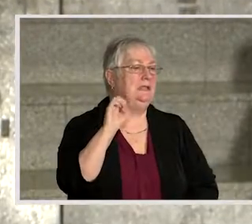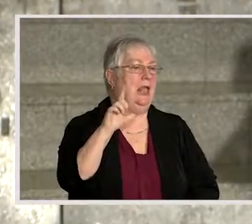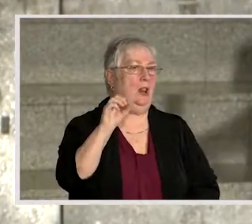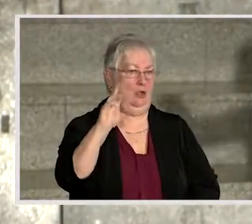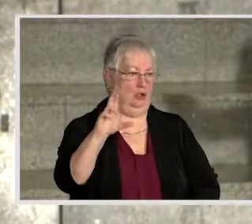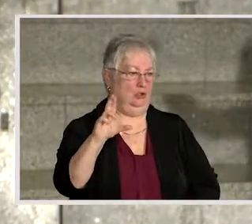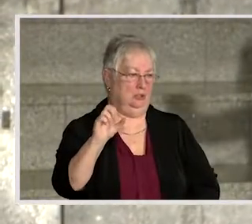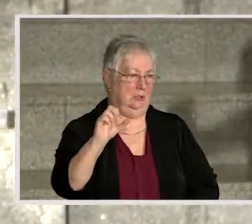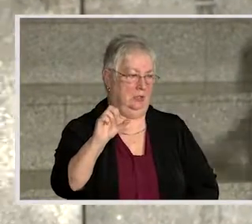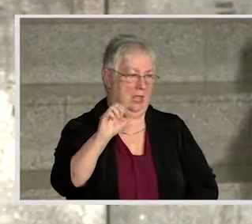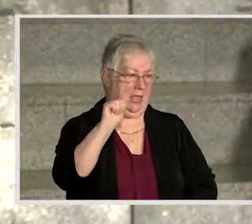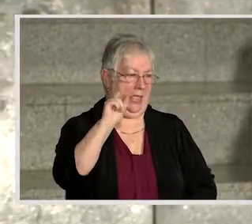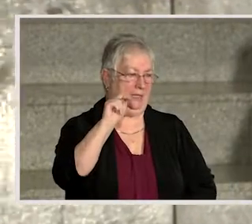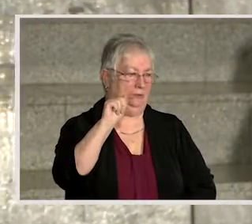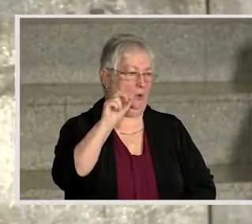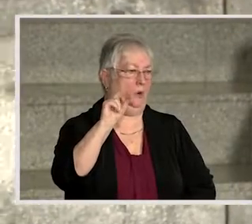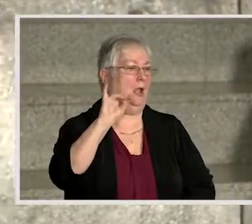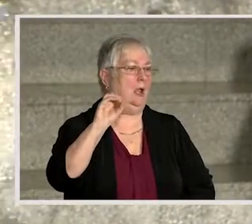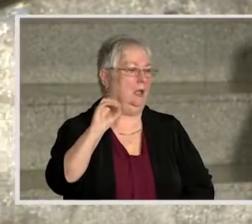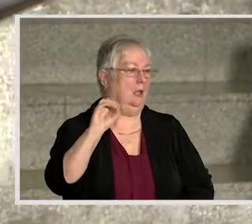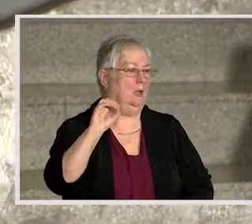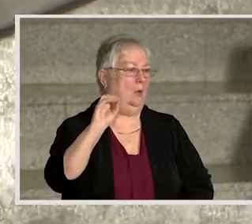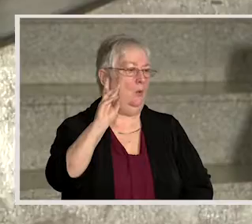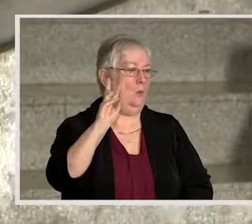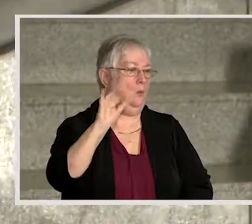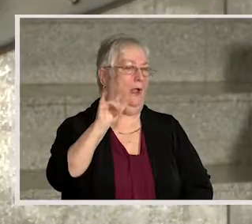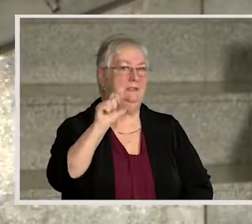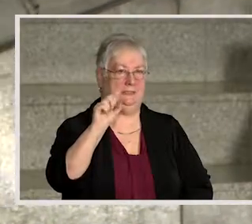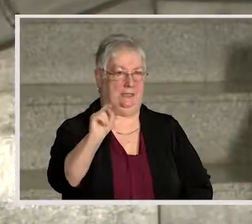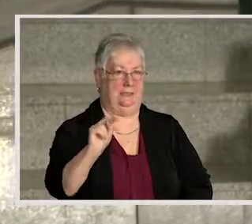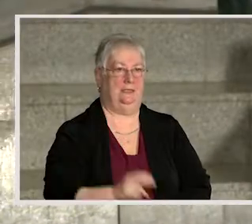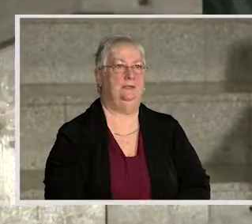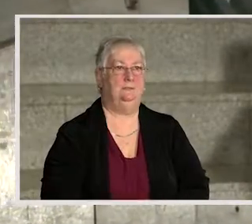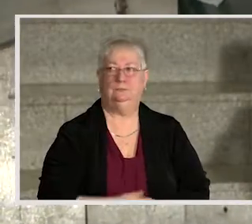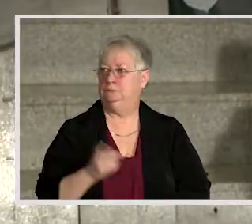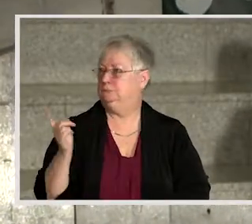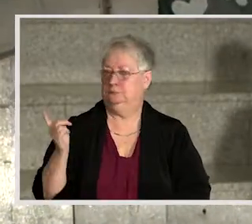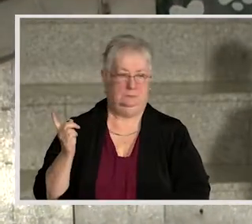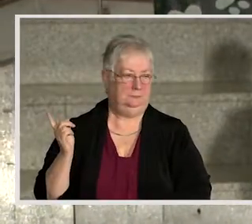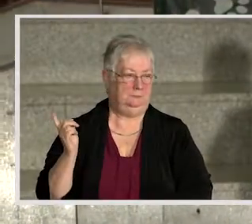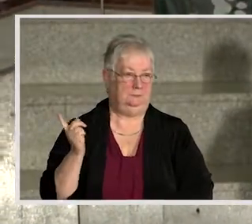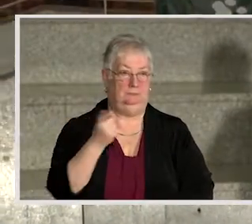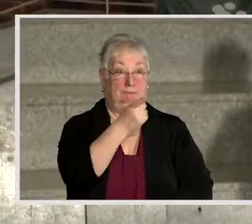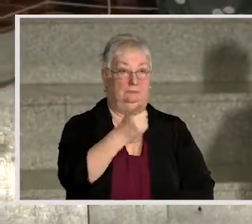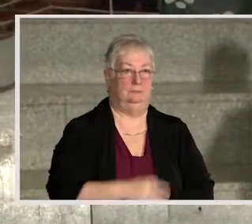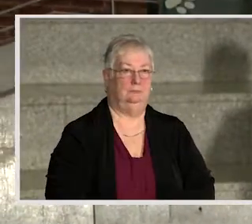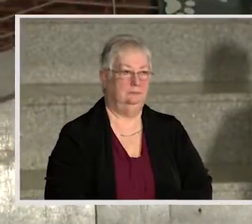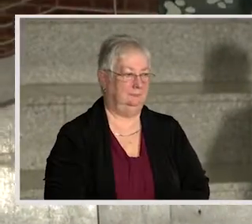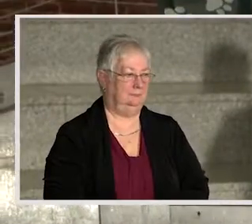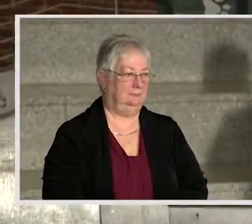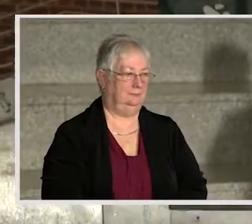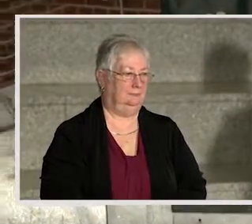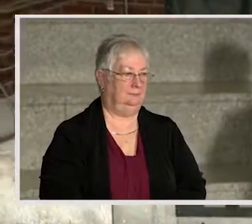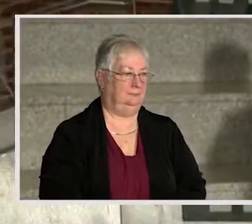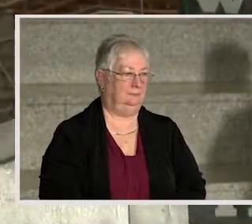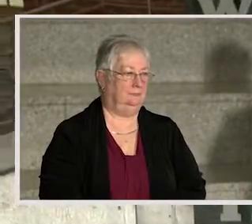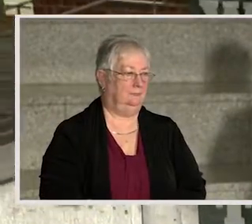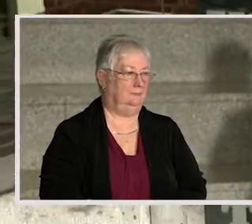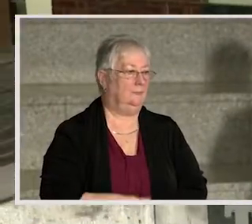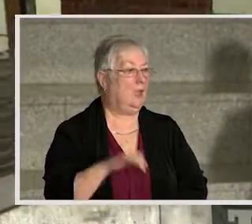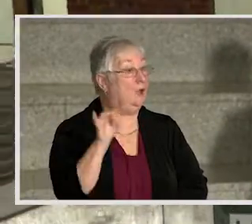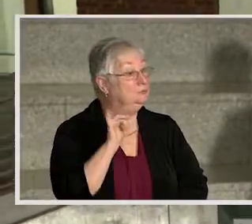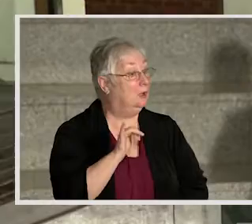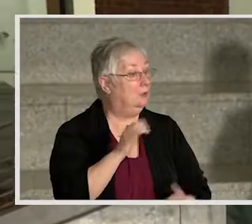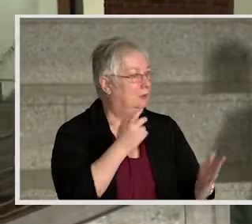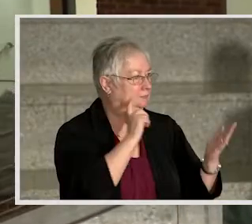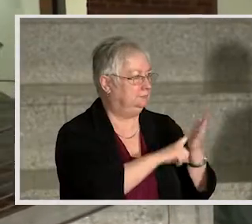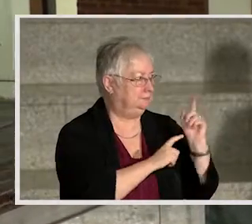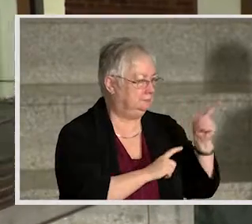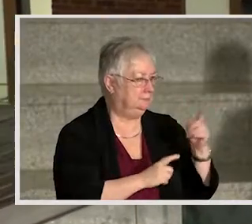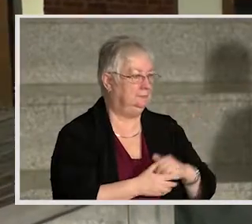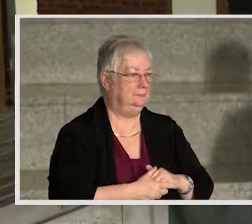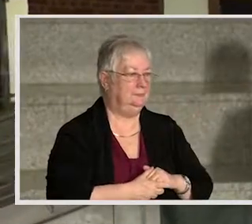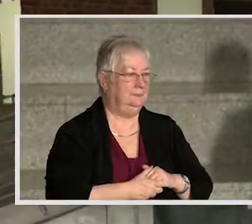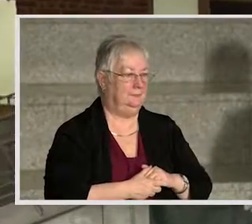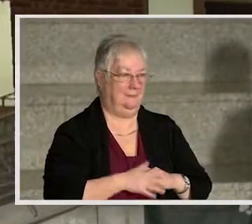AND I ALSO WANT TO ACKNOWLEDGE MY NOMINEE FOR THE